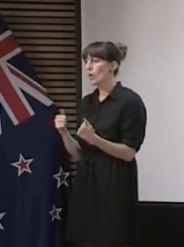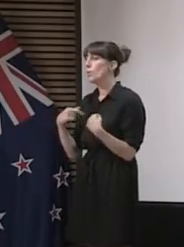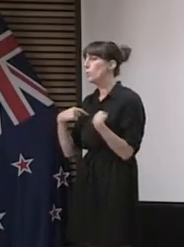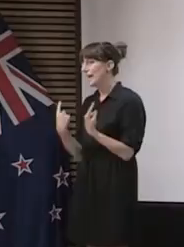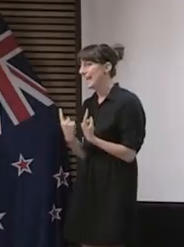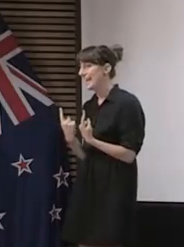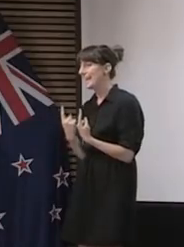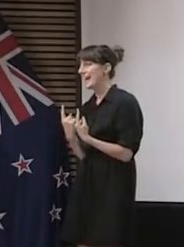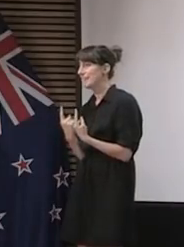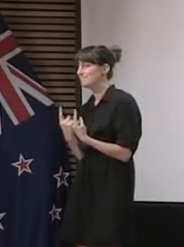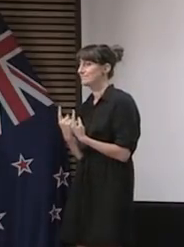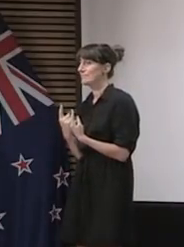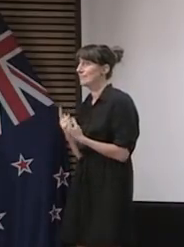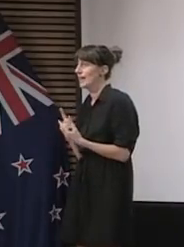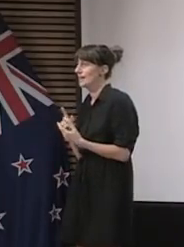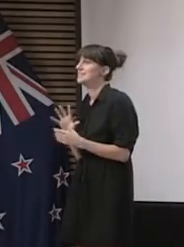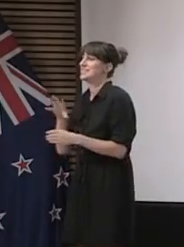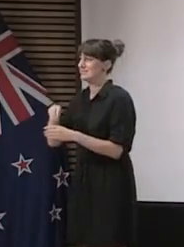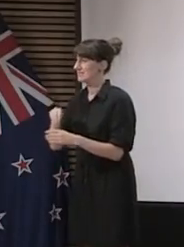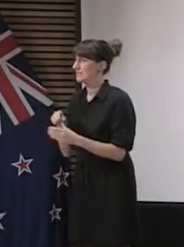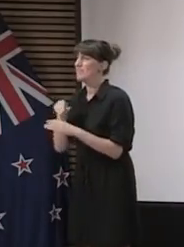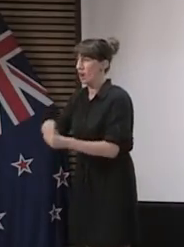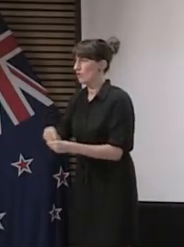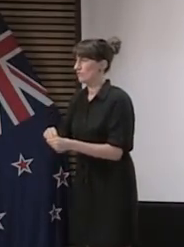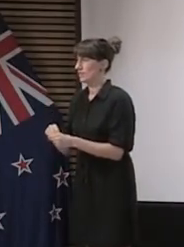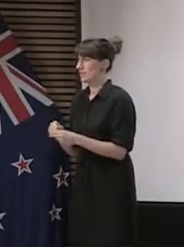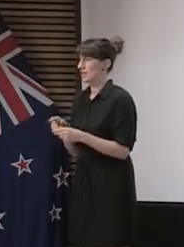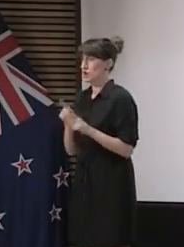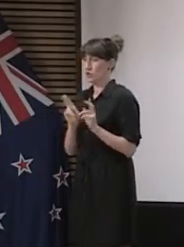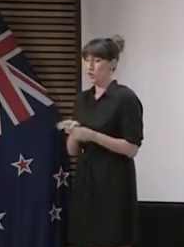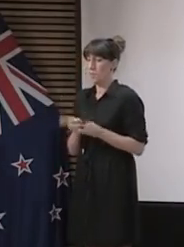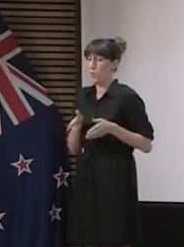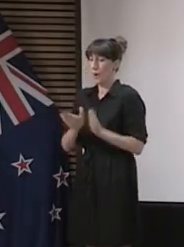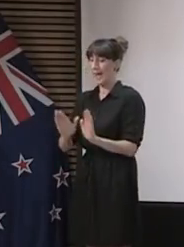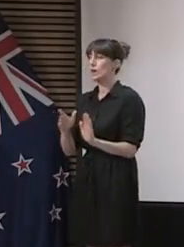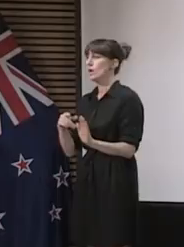be able to take national control of it because in normal circumstances it is just distributed